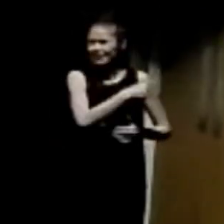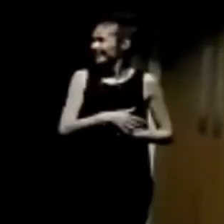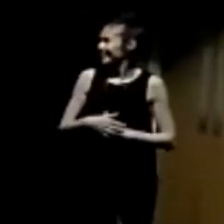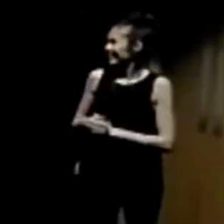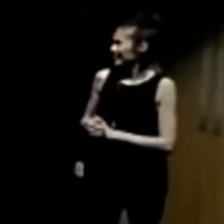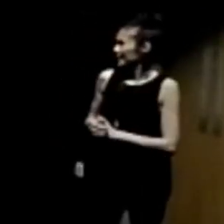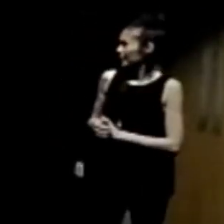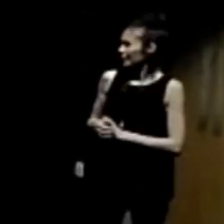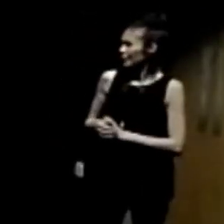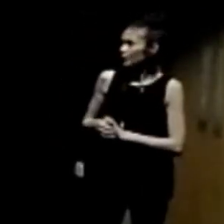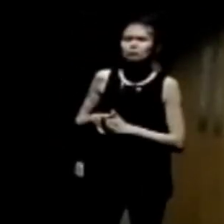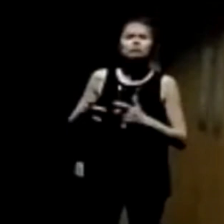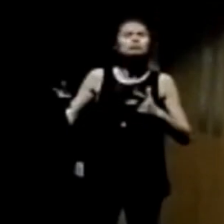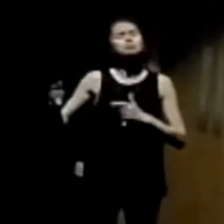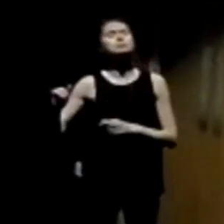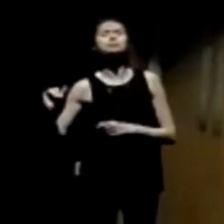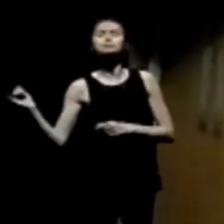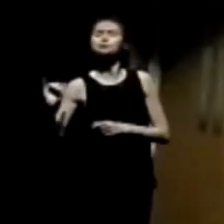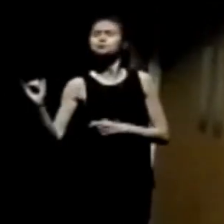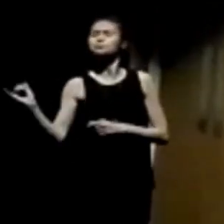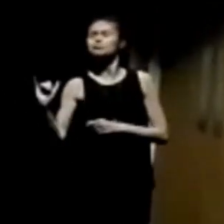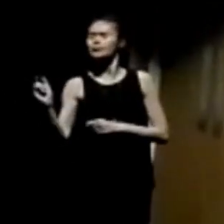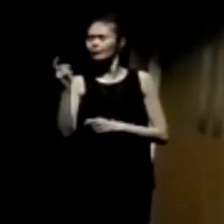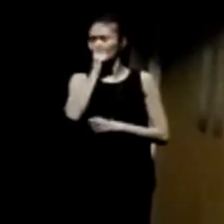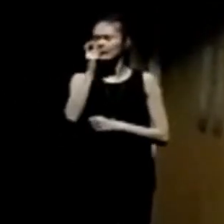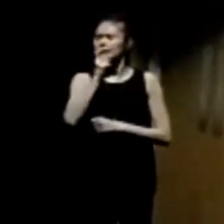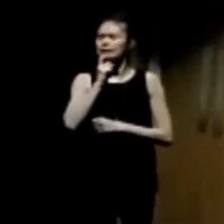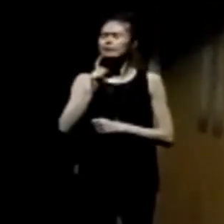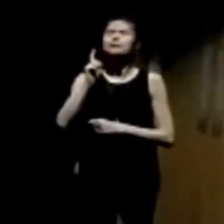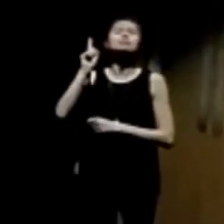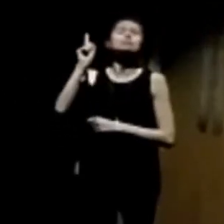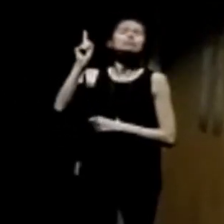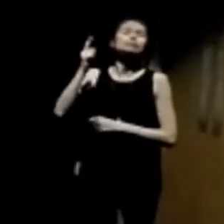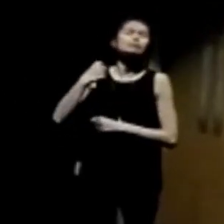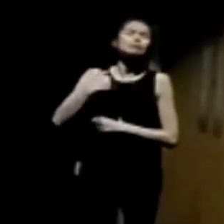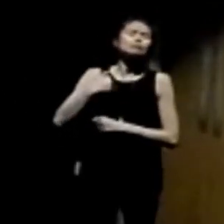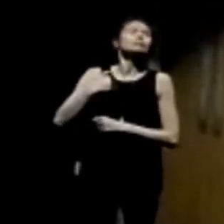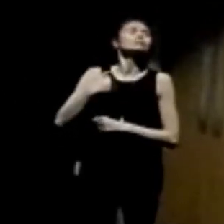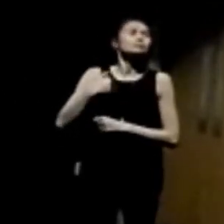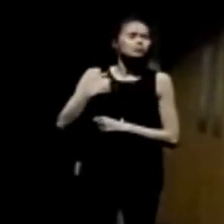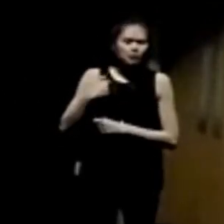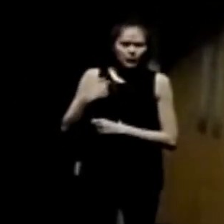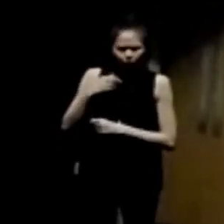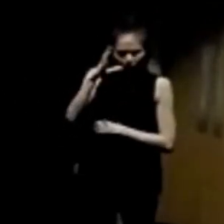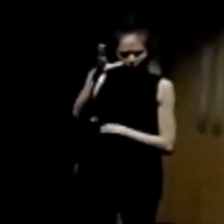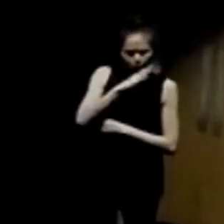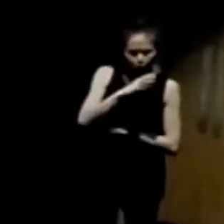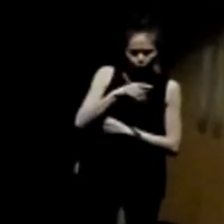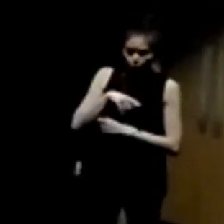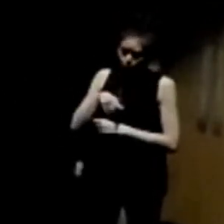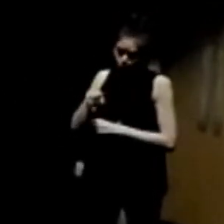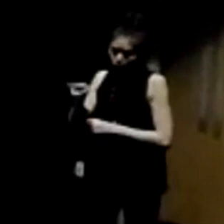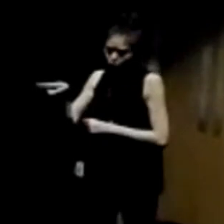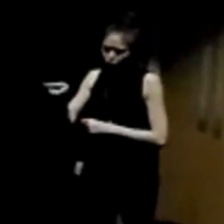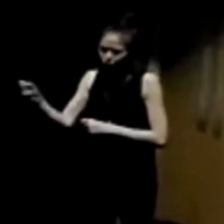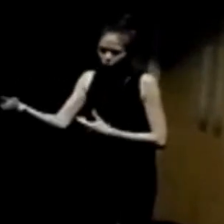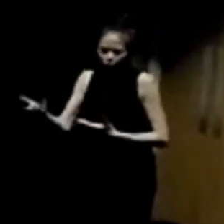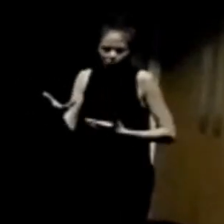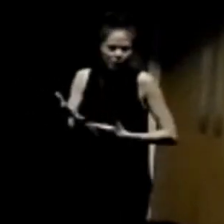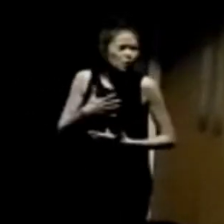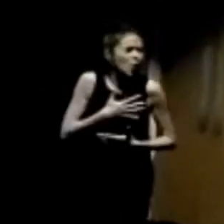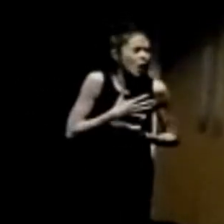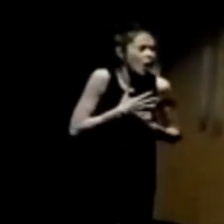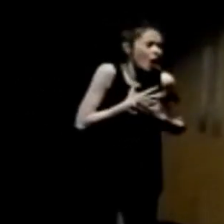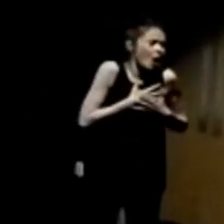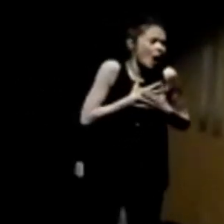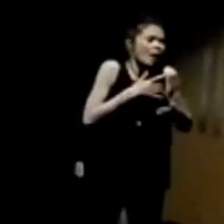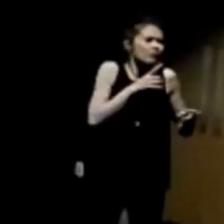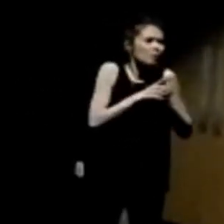Sir I am made of the self-same metal as my sister is and prize me at her worth. I in my true heart blah blah blah.